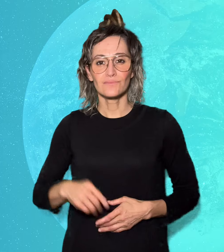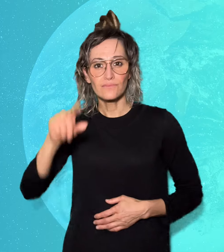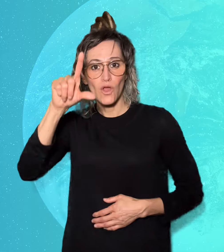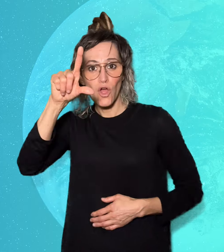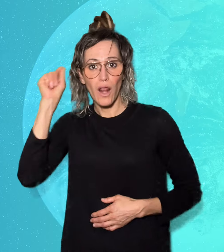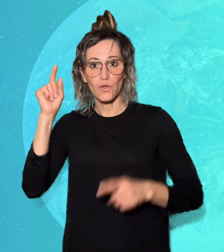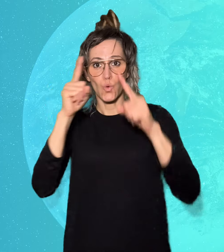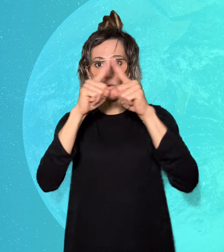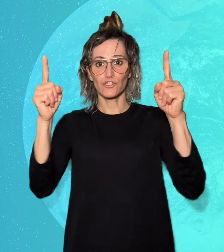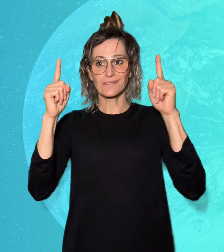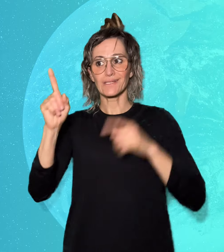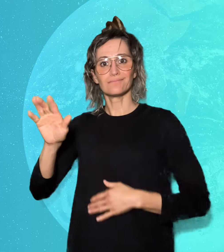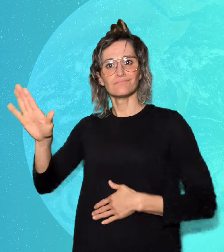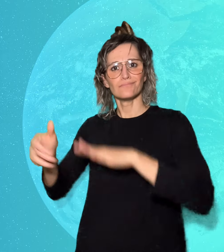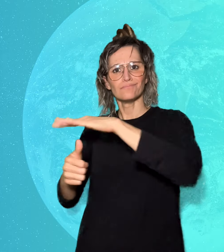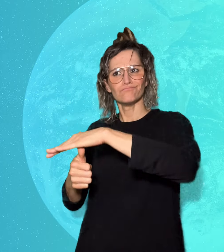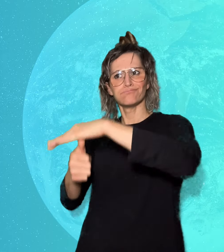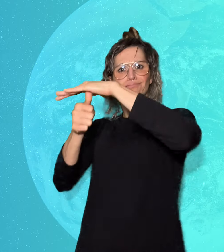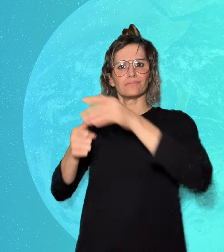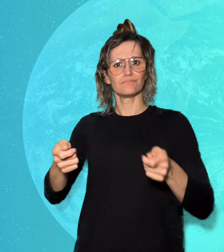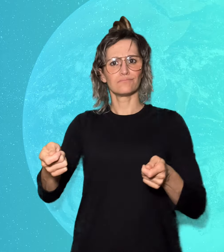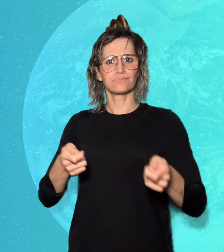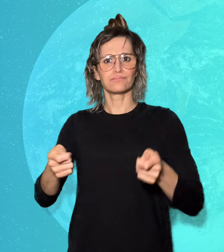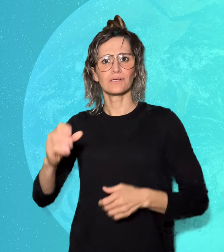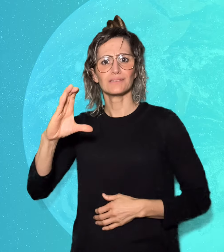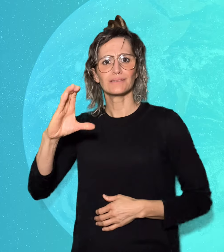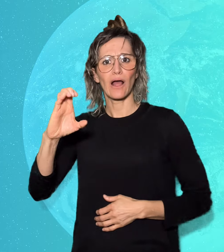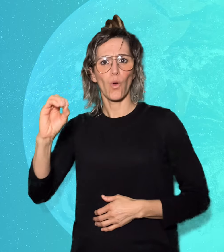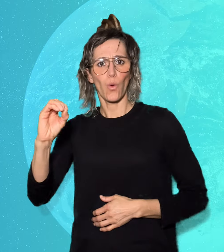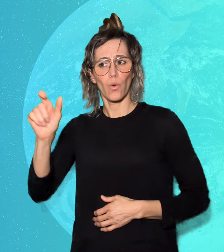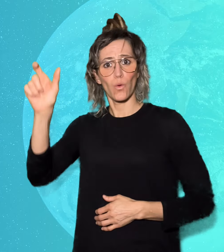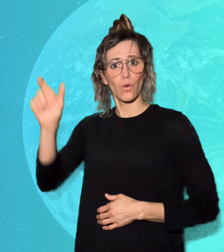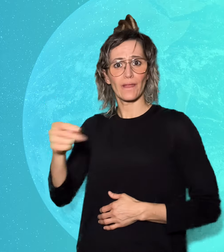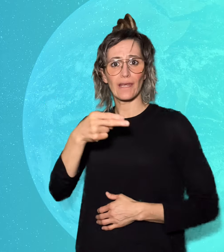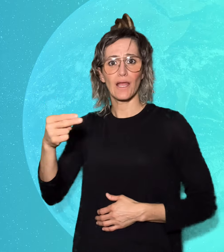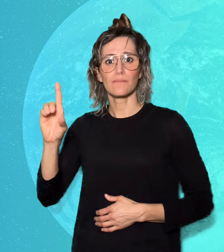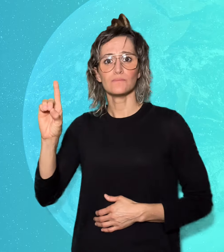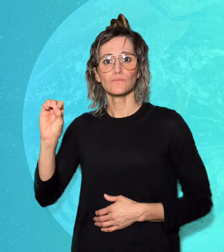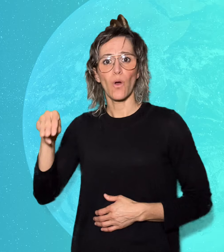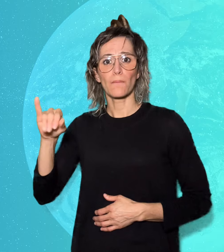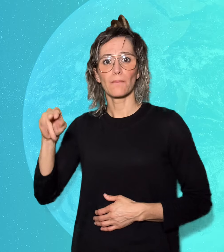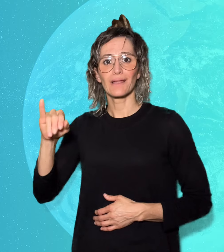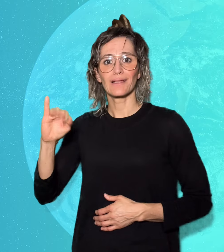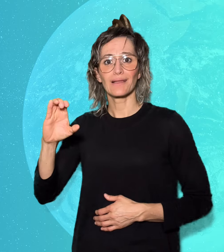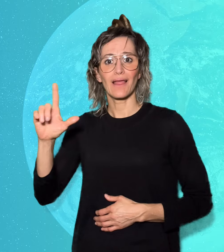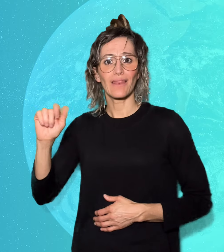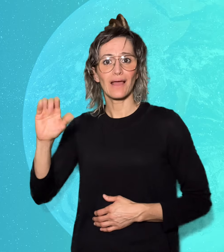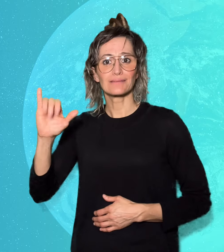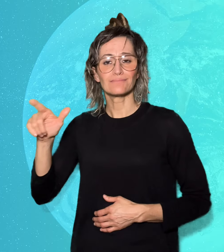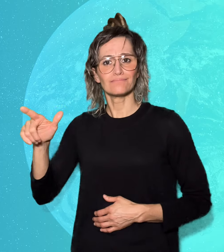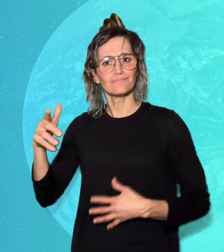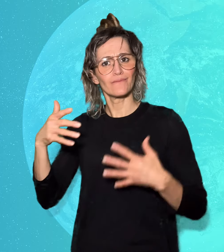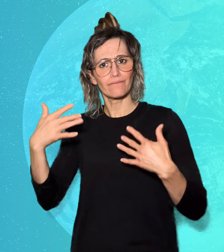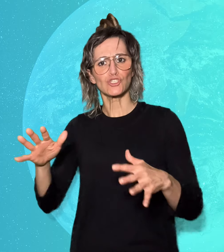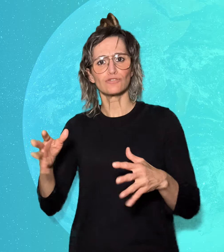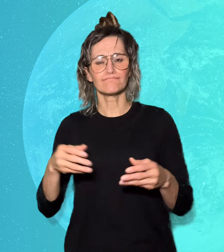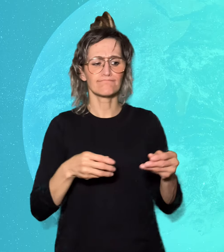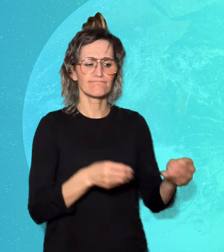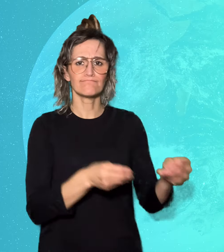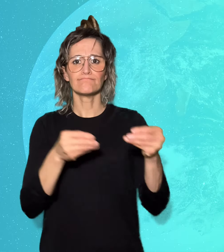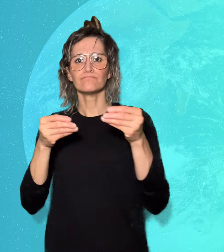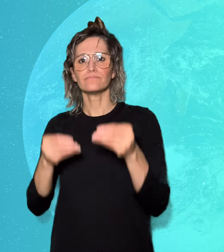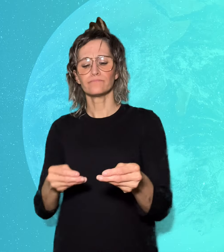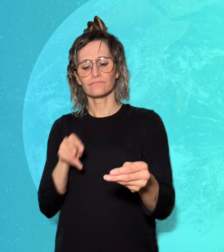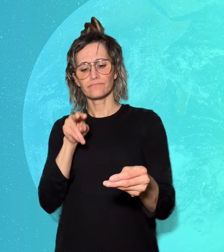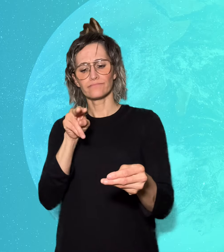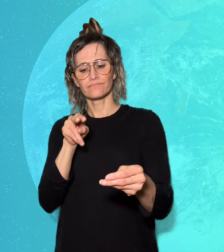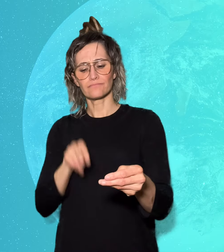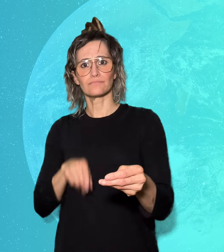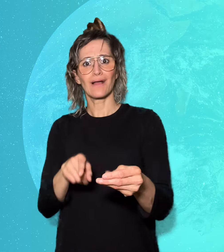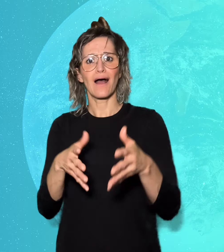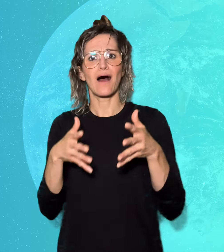In response, Dominic Lacy, the Chief Operating Officer at Gallaudet,